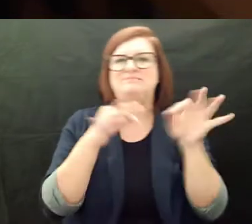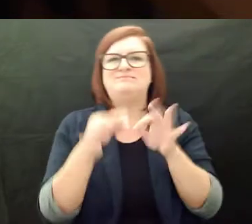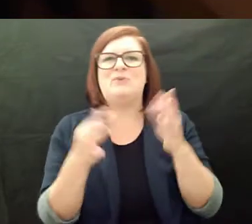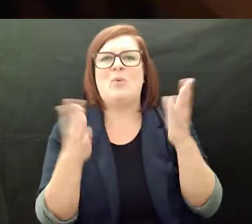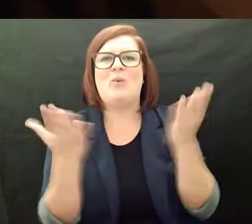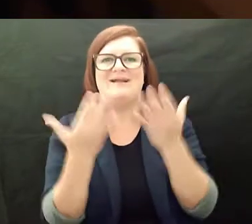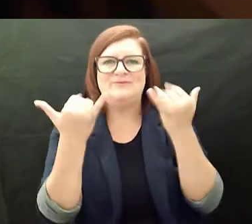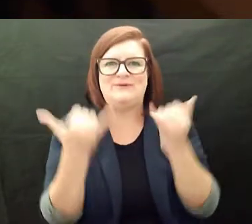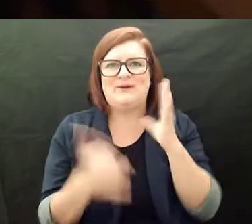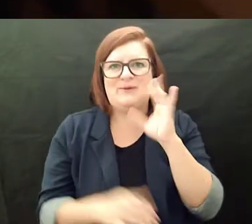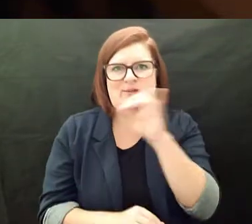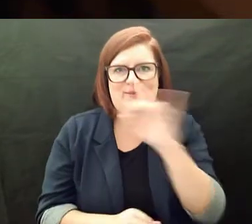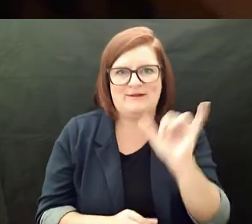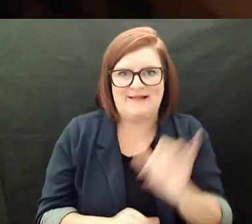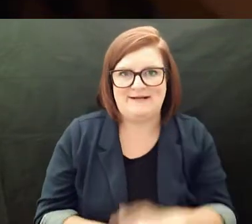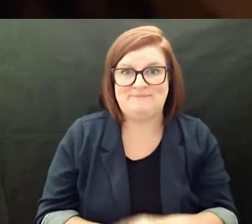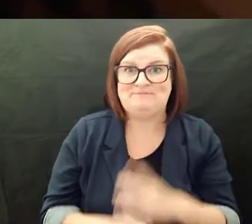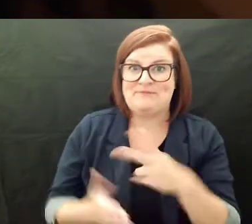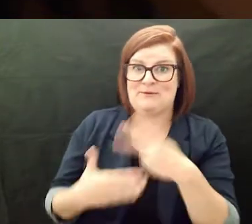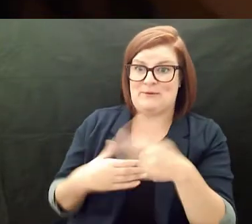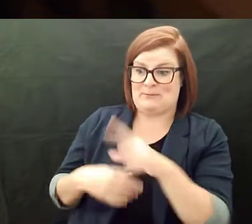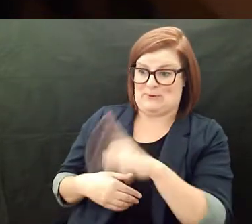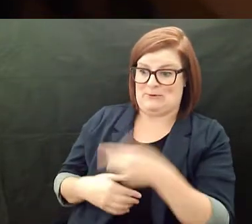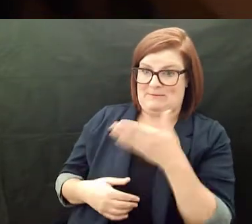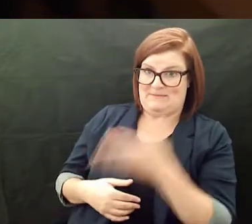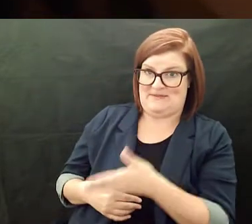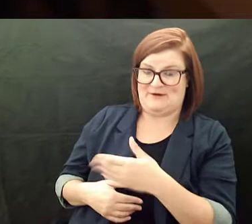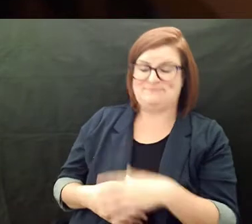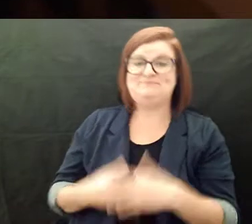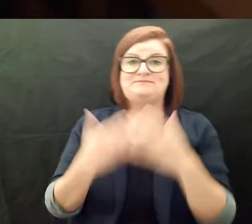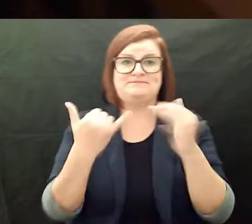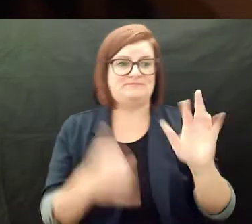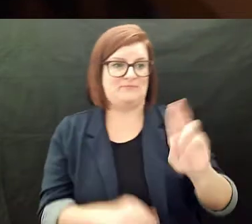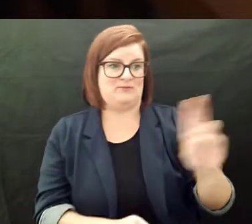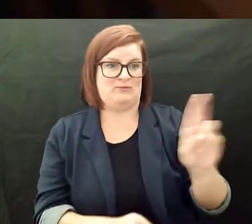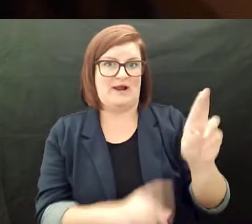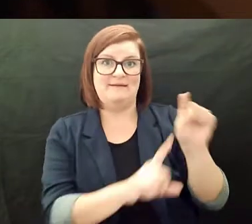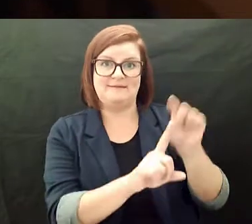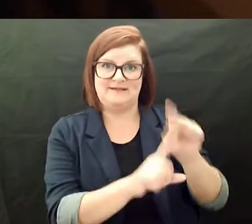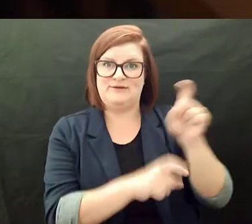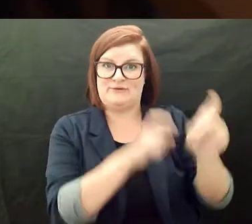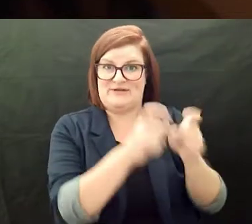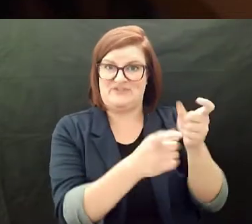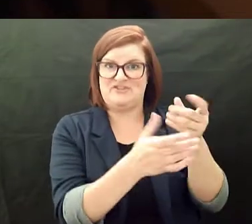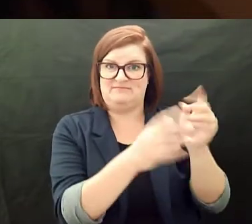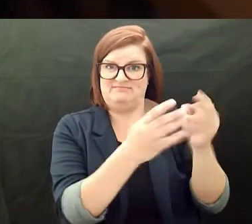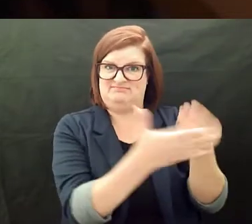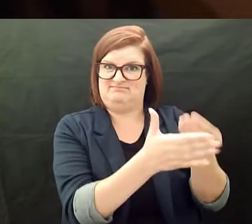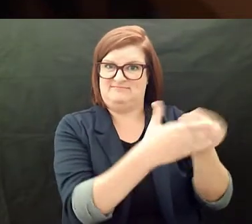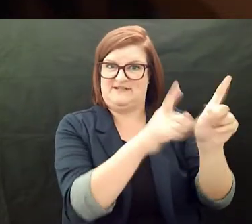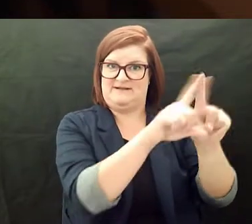for our virtual experience today. You've already seen the program right below me. Now, to your right, you'll find donation form,